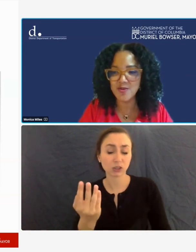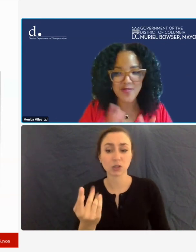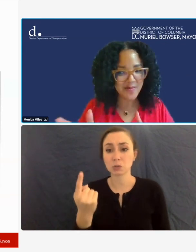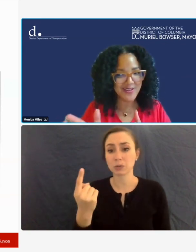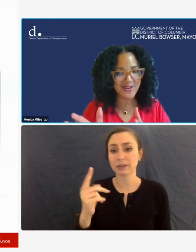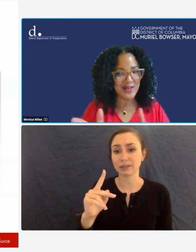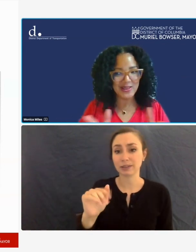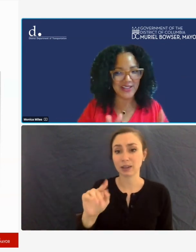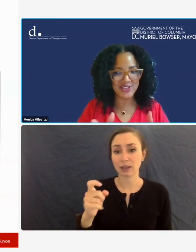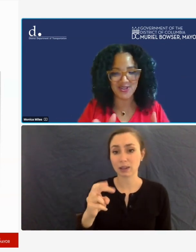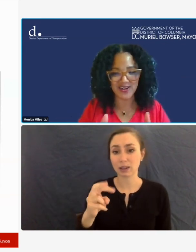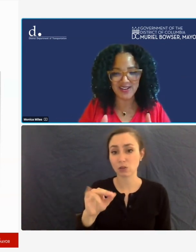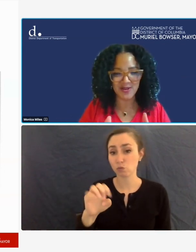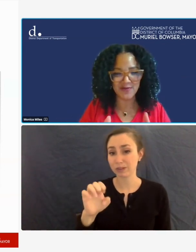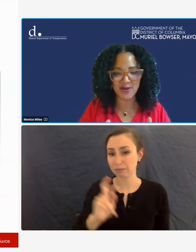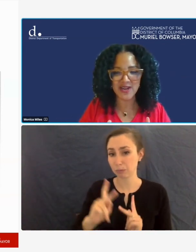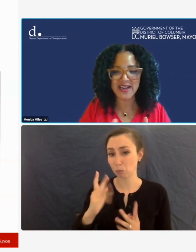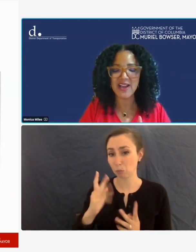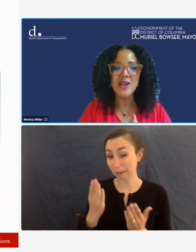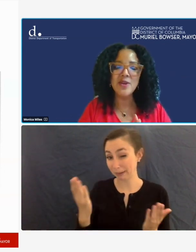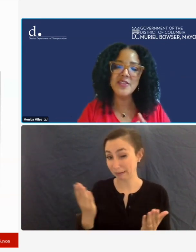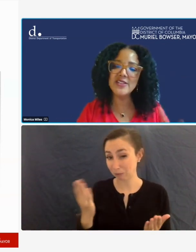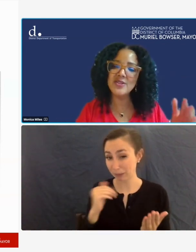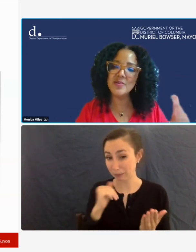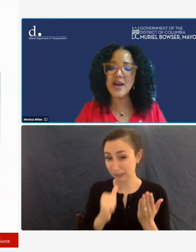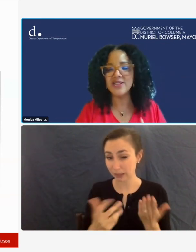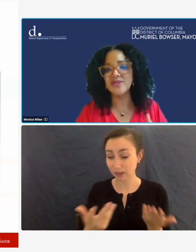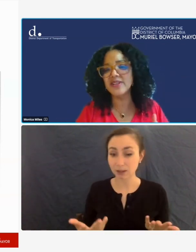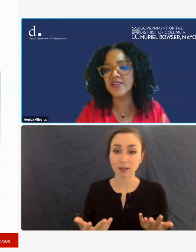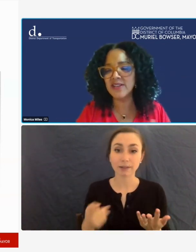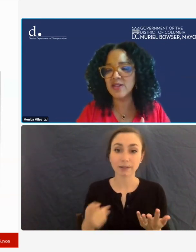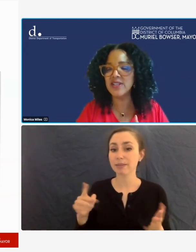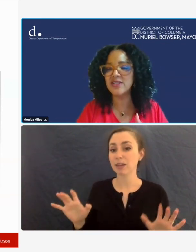be on the call i'm not sure who if they're on now but they do the monitoring of this those indirect